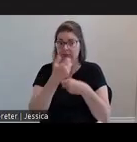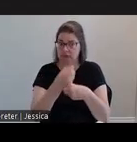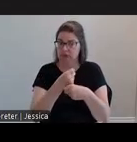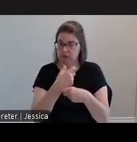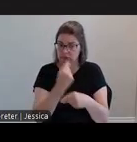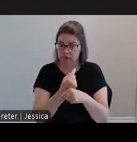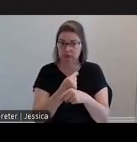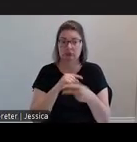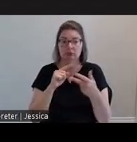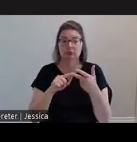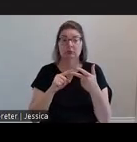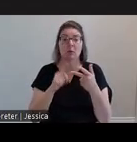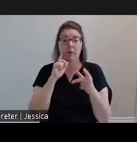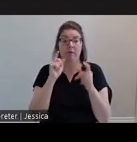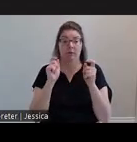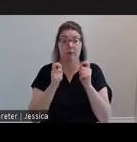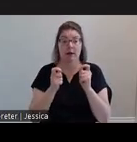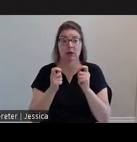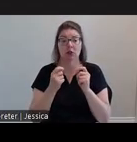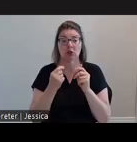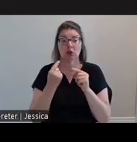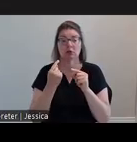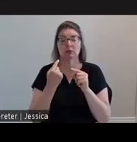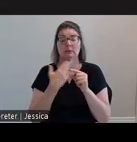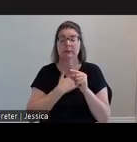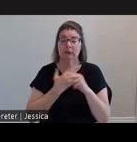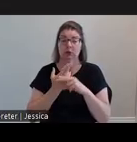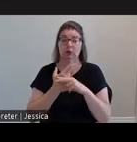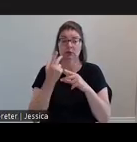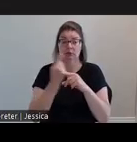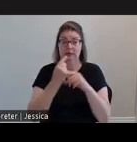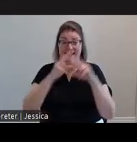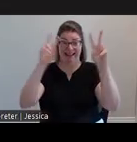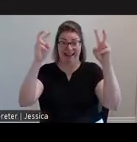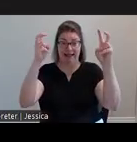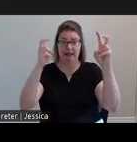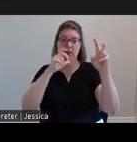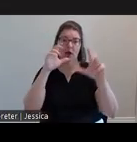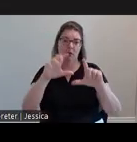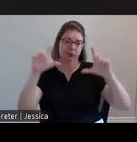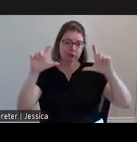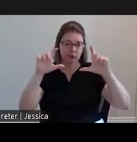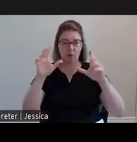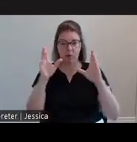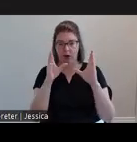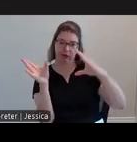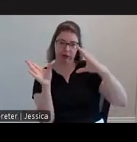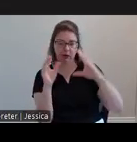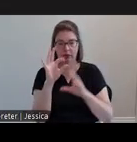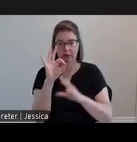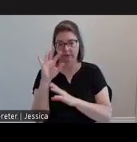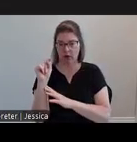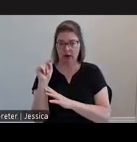Um, and third, when formatting content, uh, use actual headings instead of bold or italic font, um, as a structure